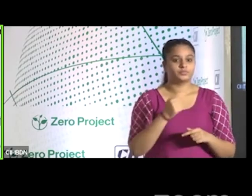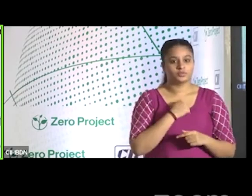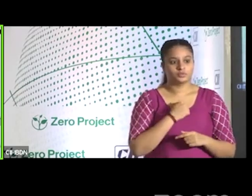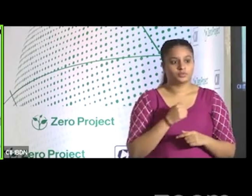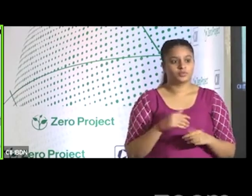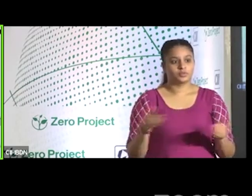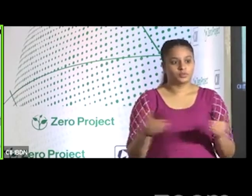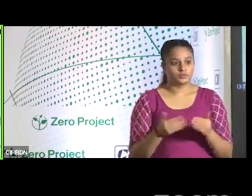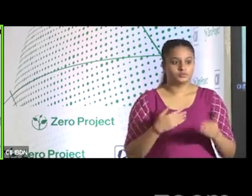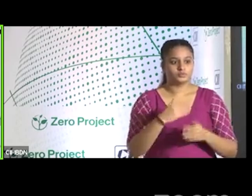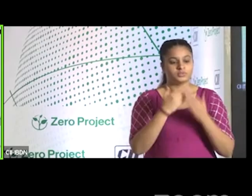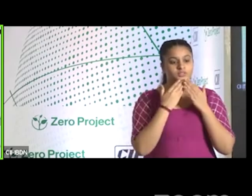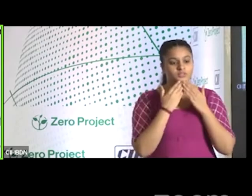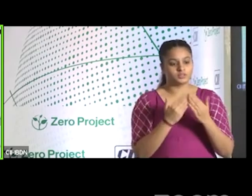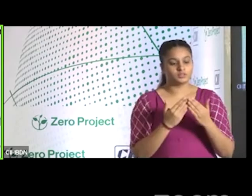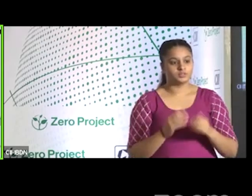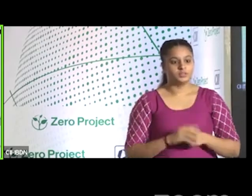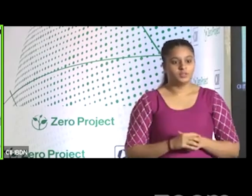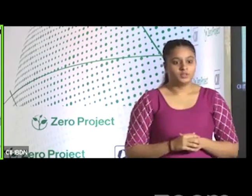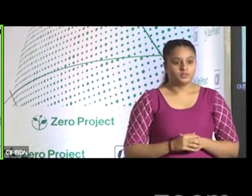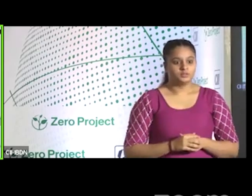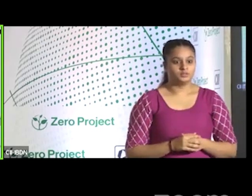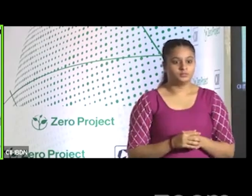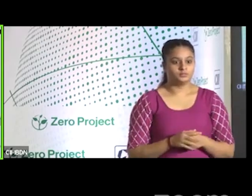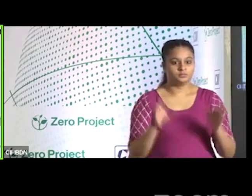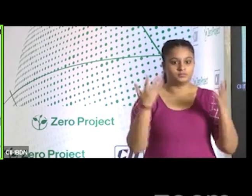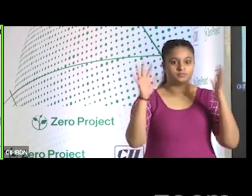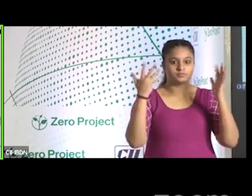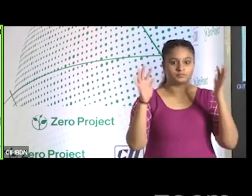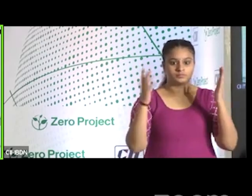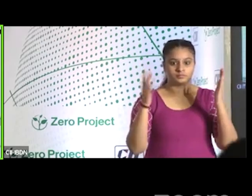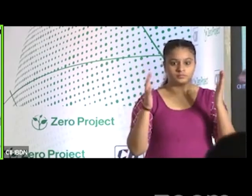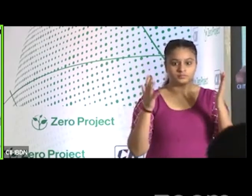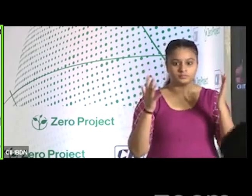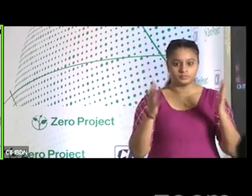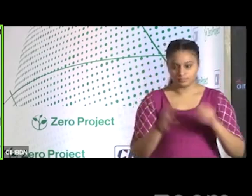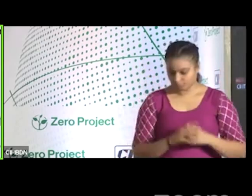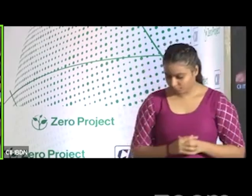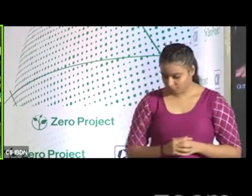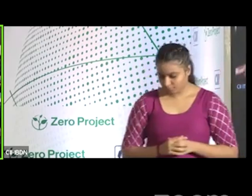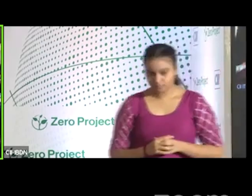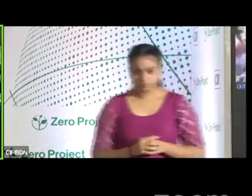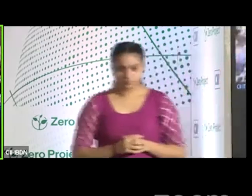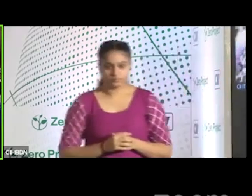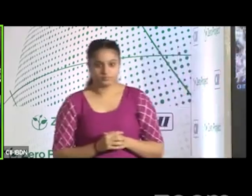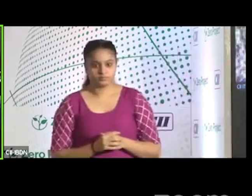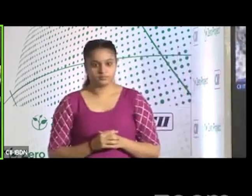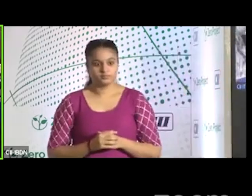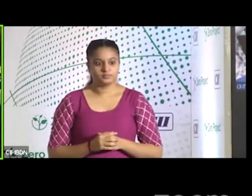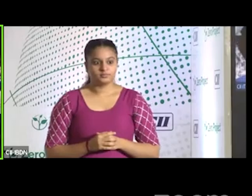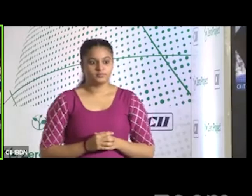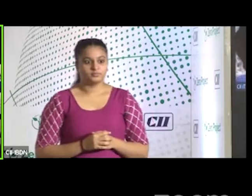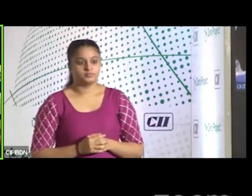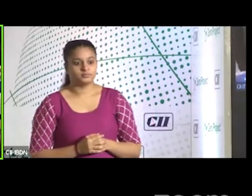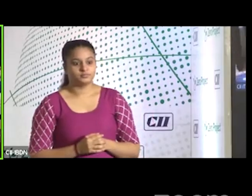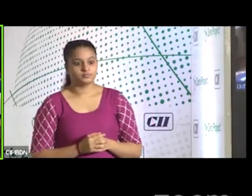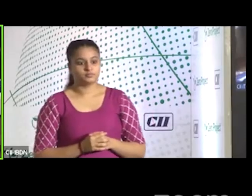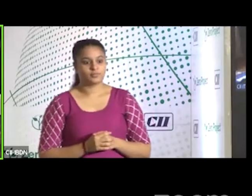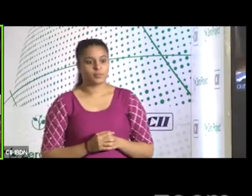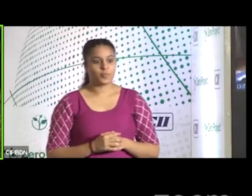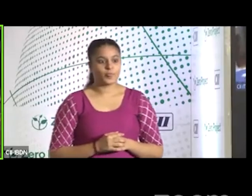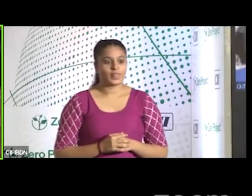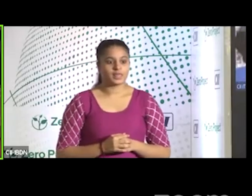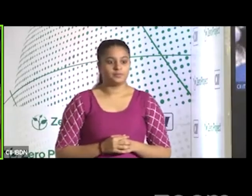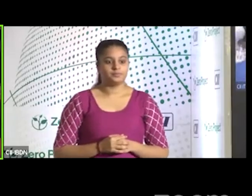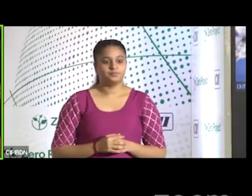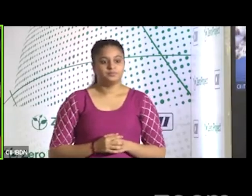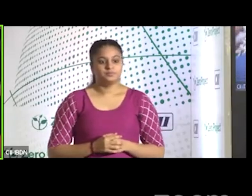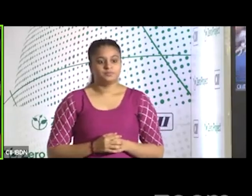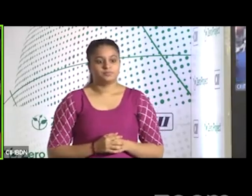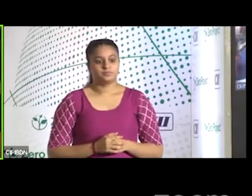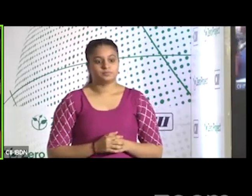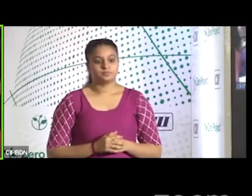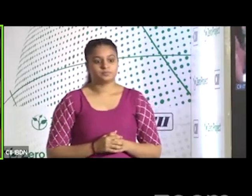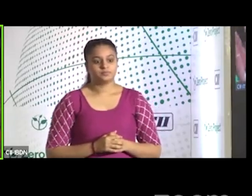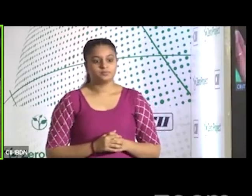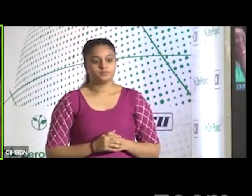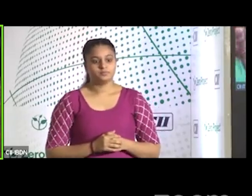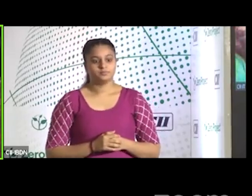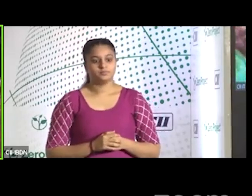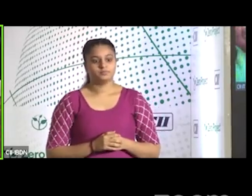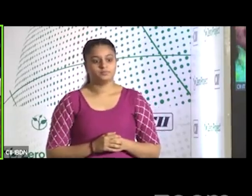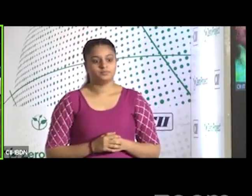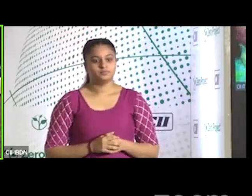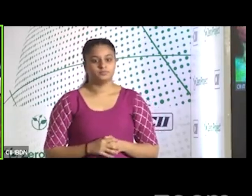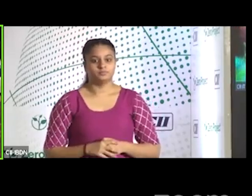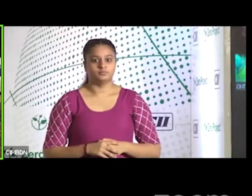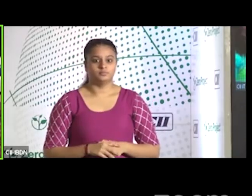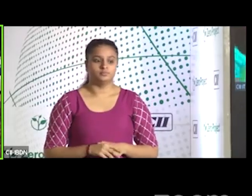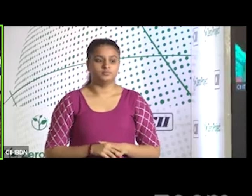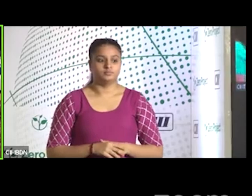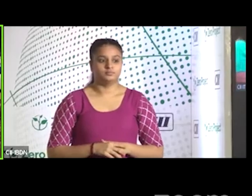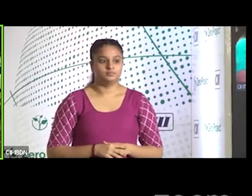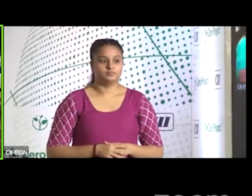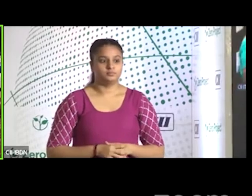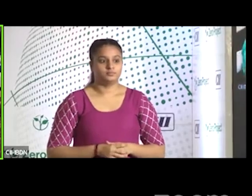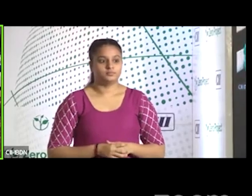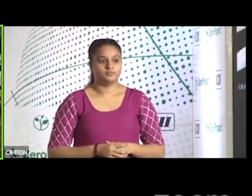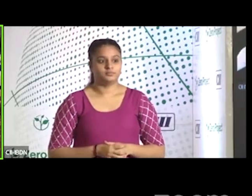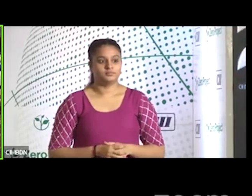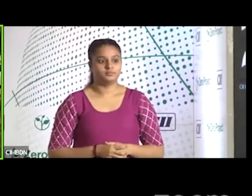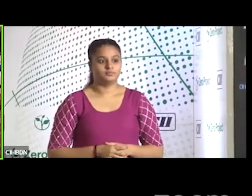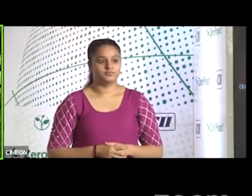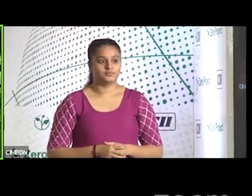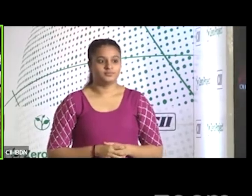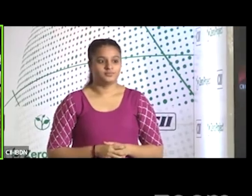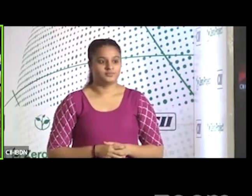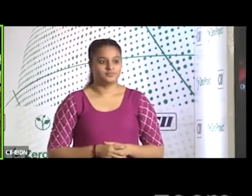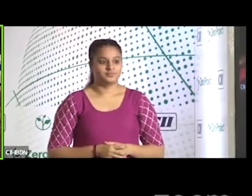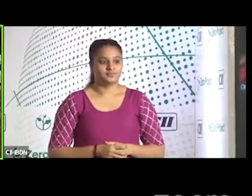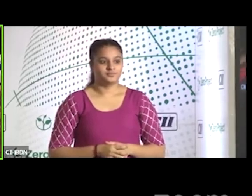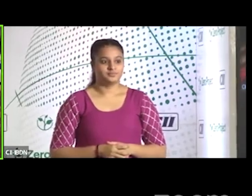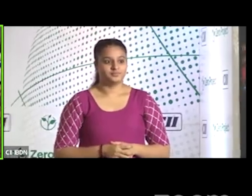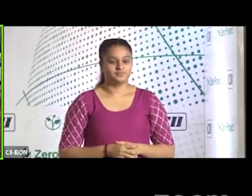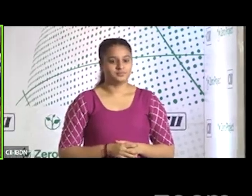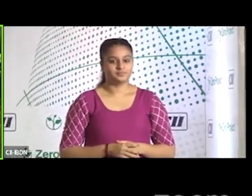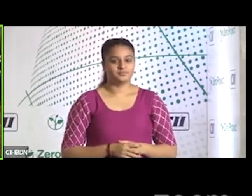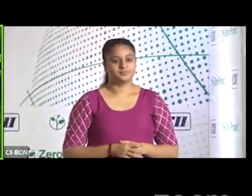Thank you.